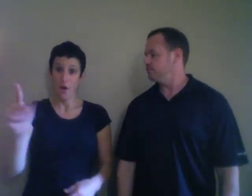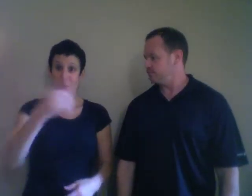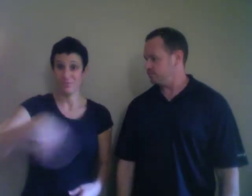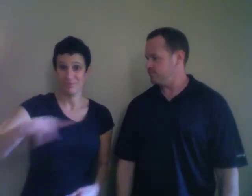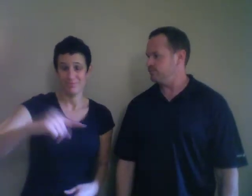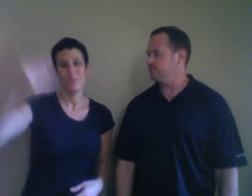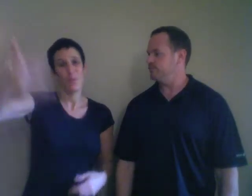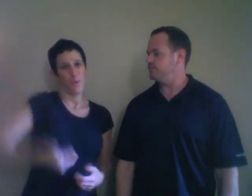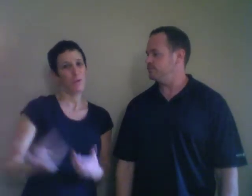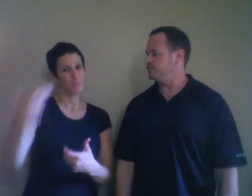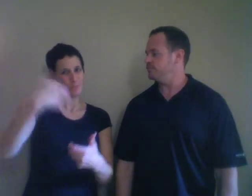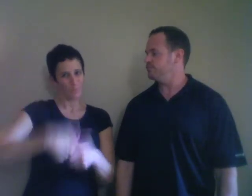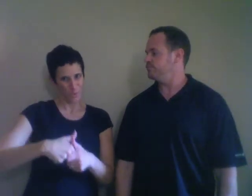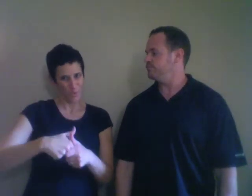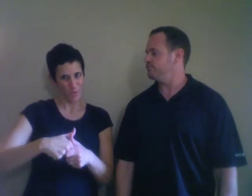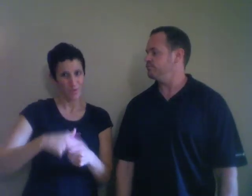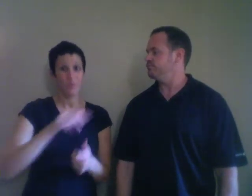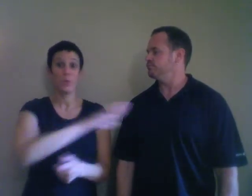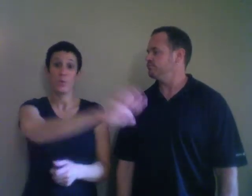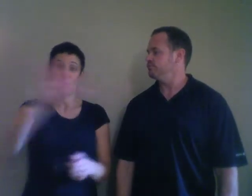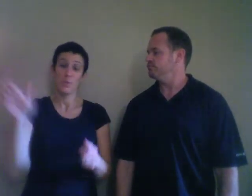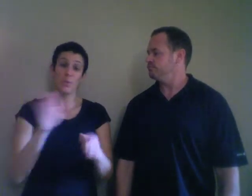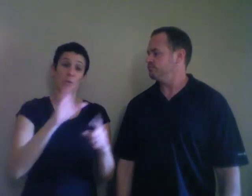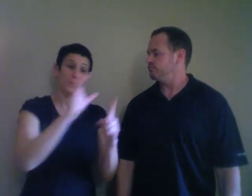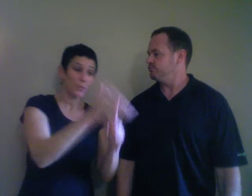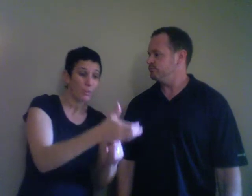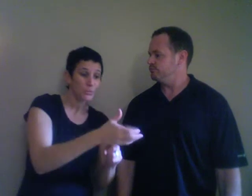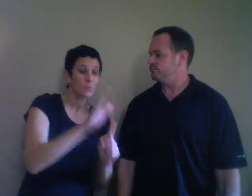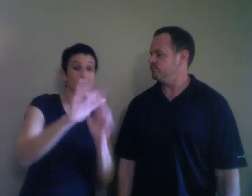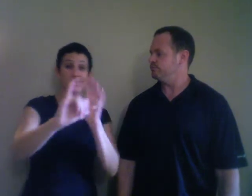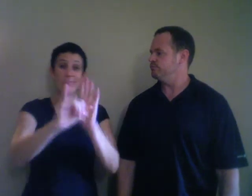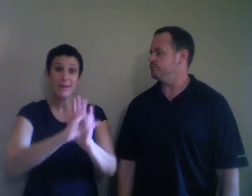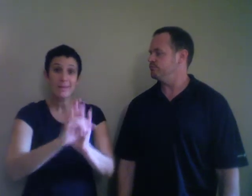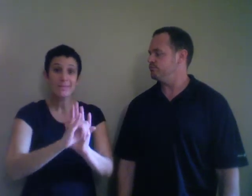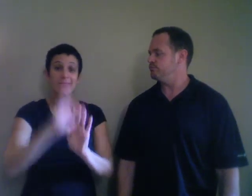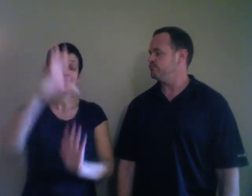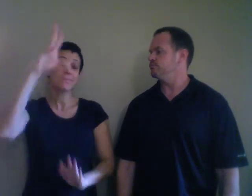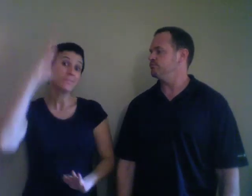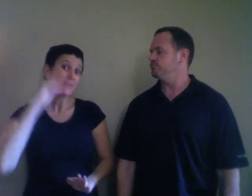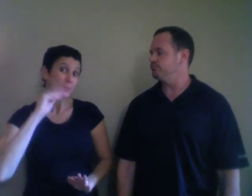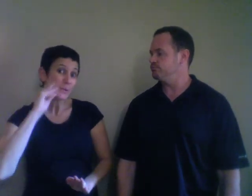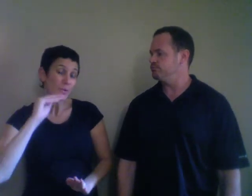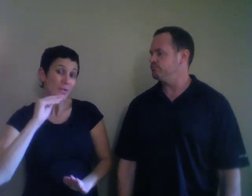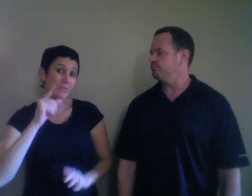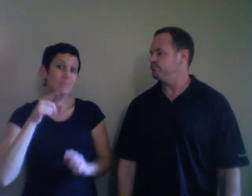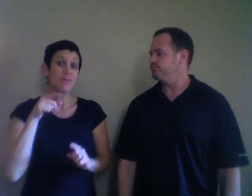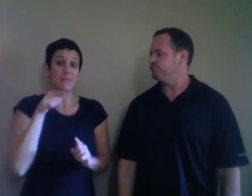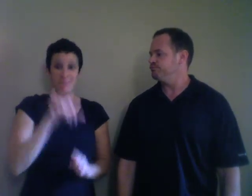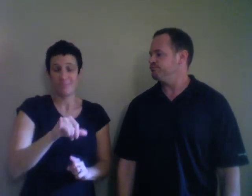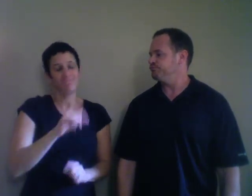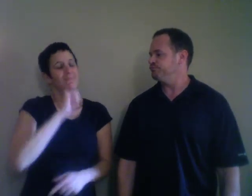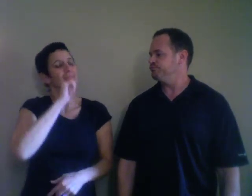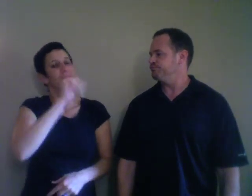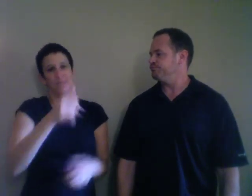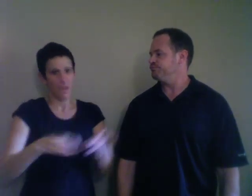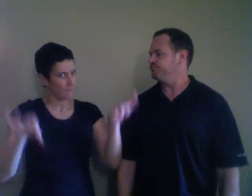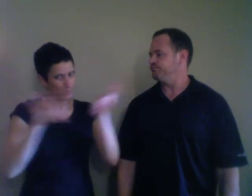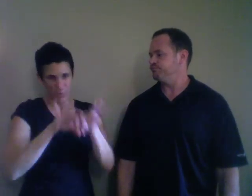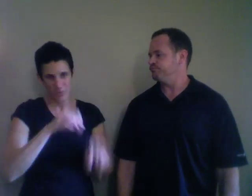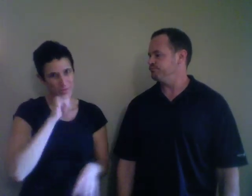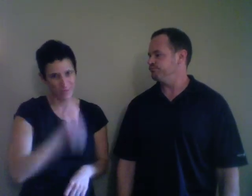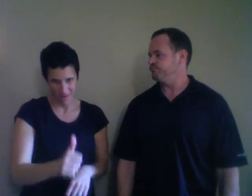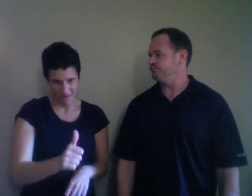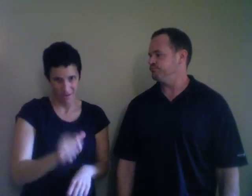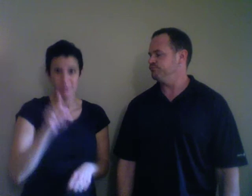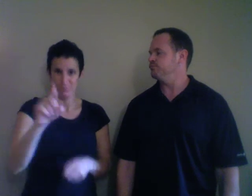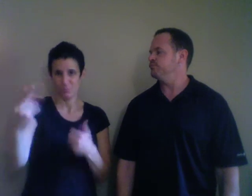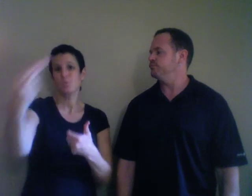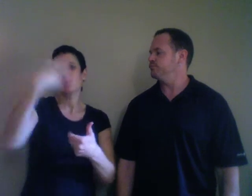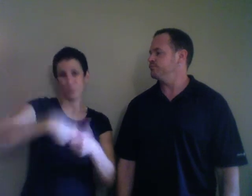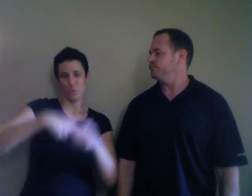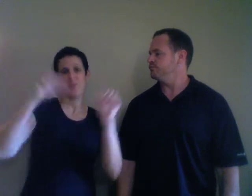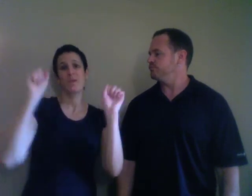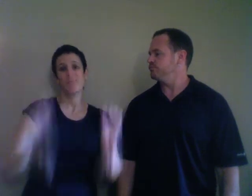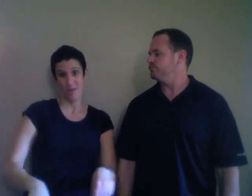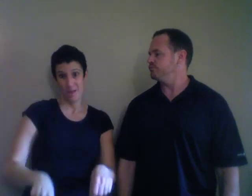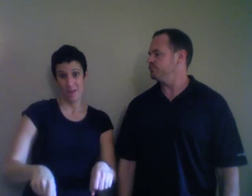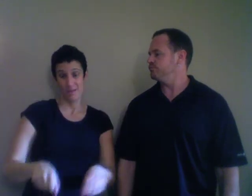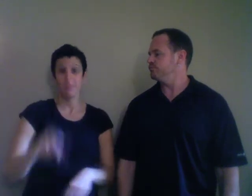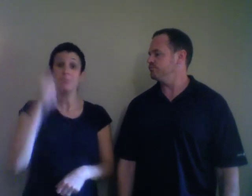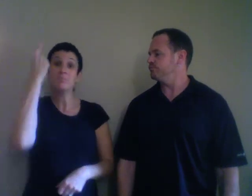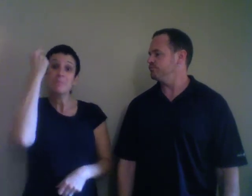All are welcome to attend!